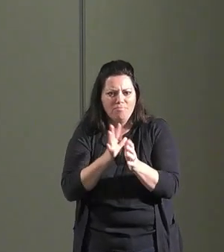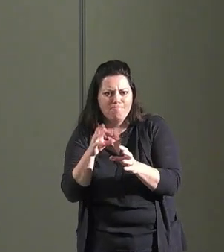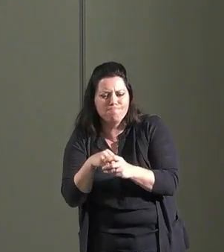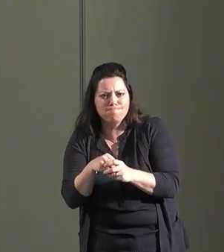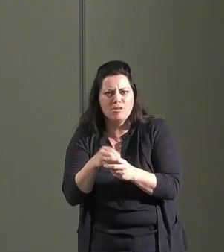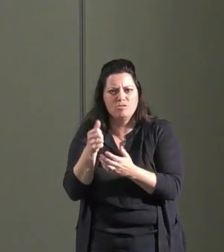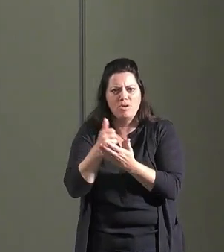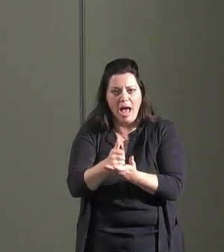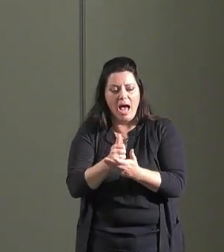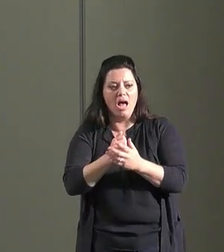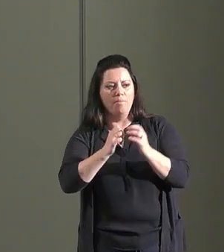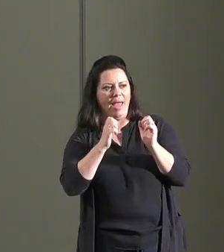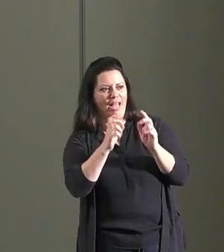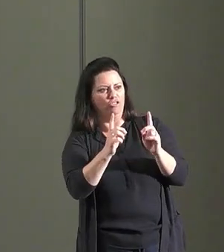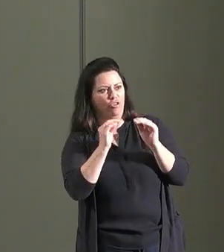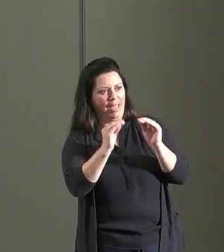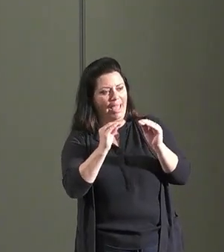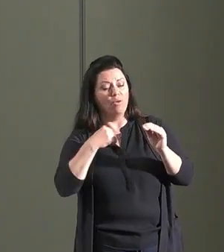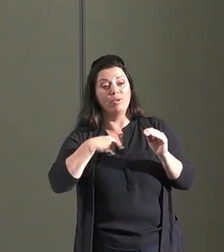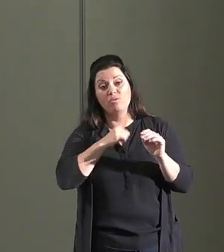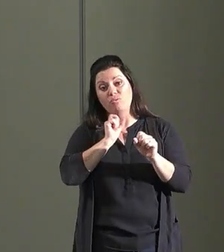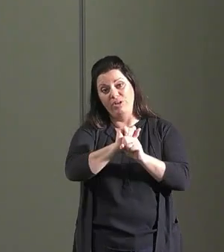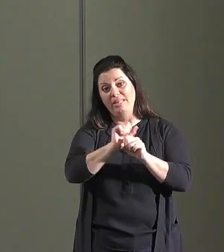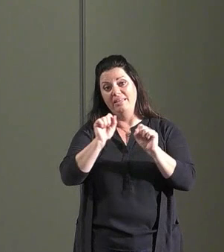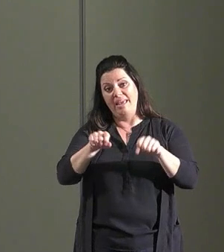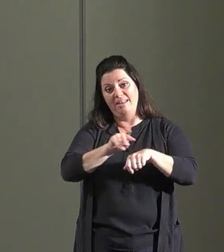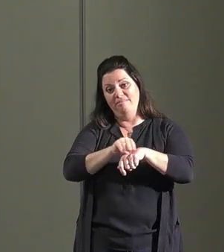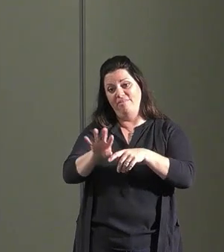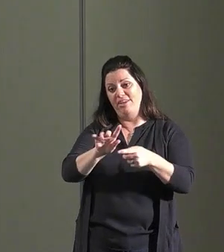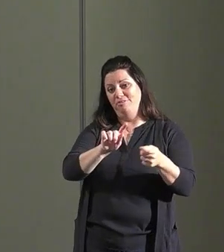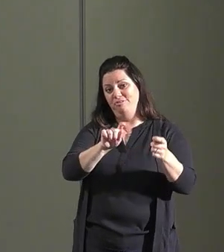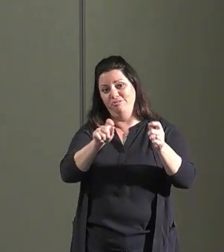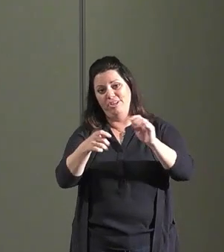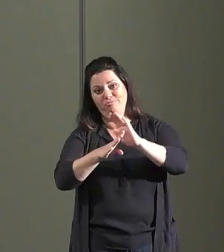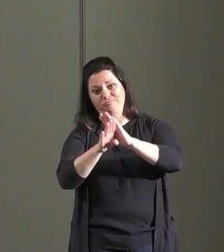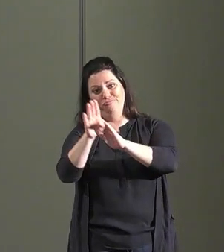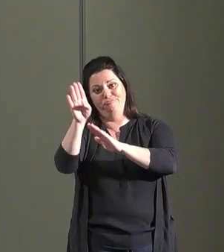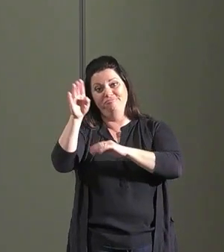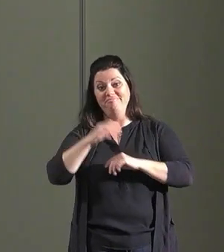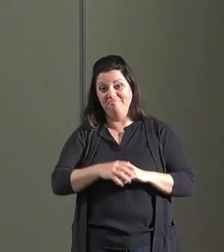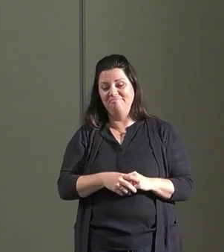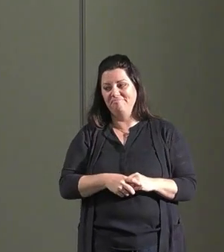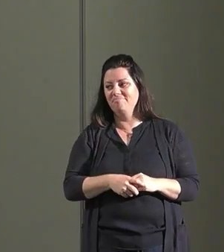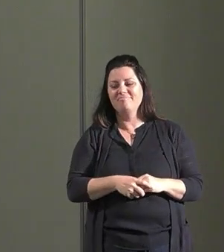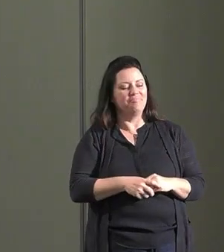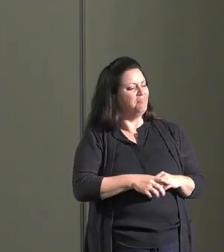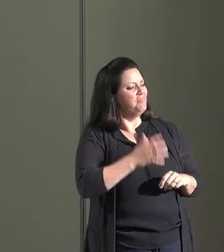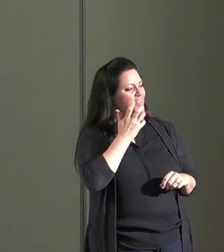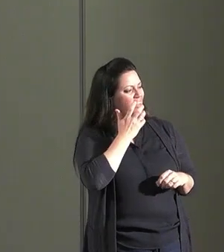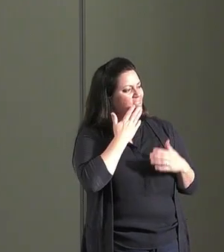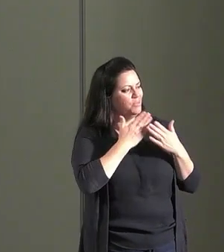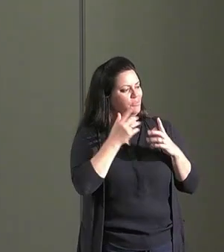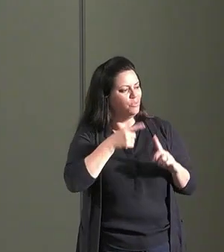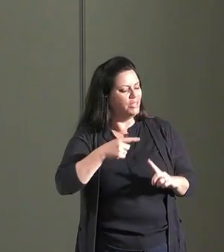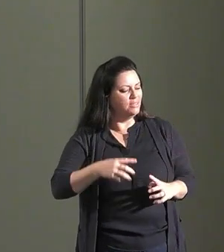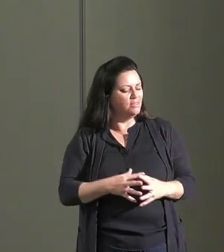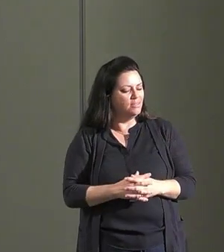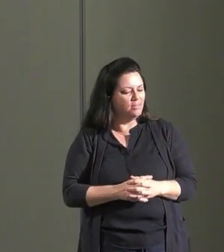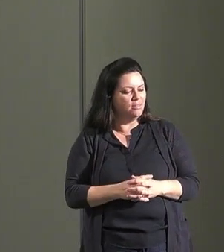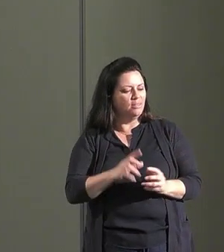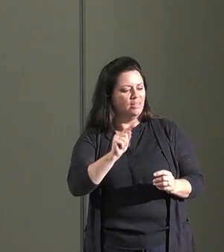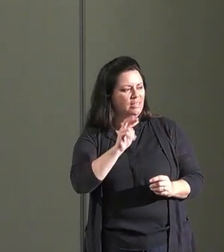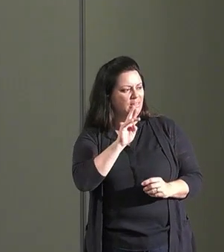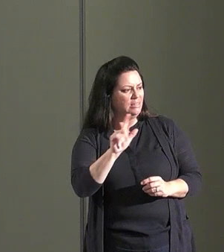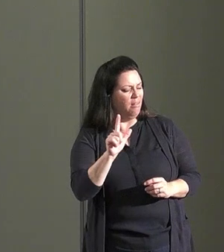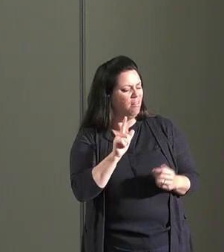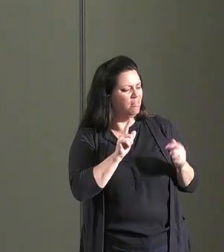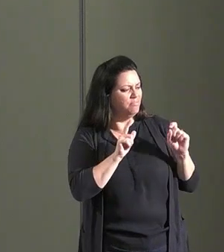educate we could affect the change over time. >> MIKE: Awesome. Good points. Terrill,